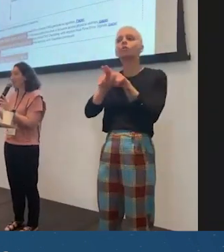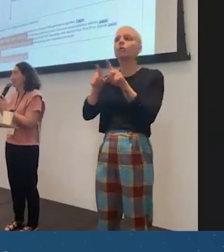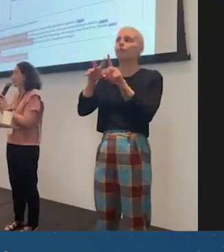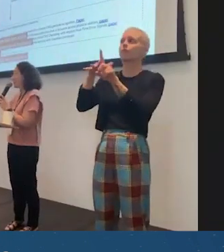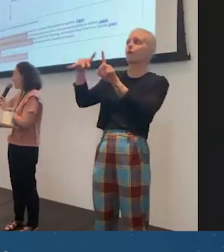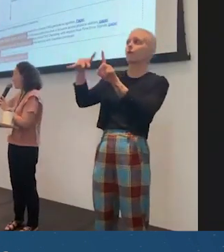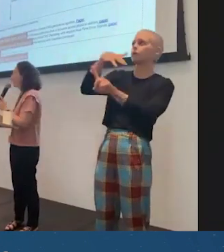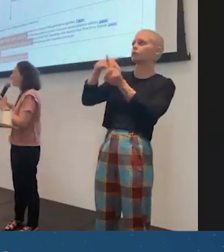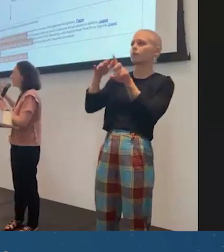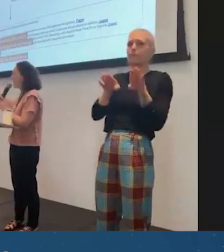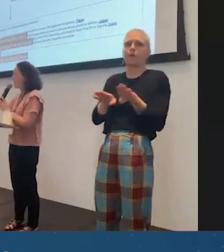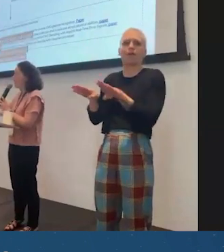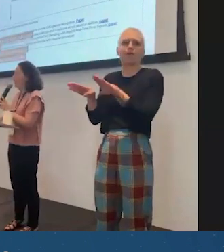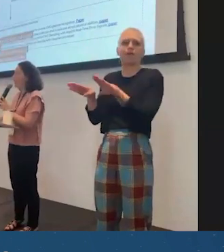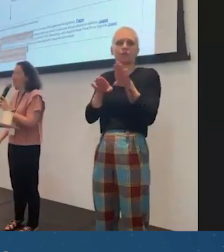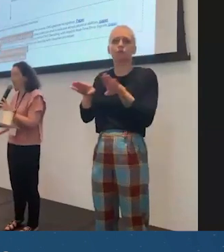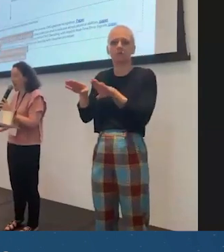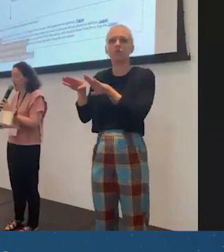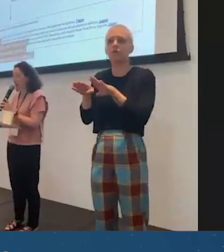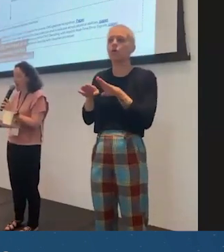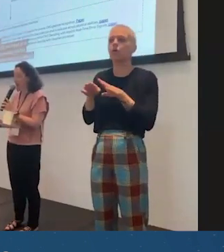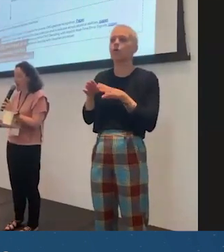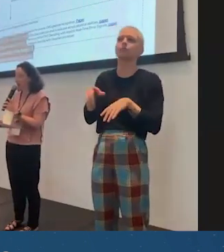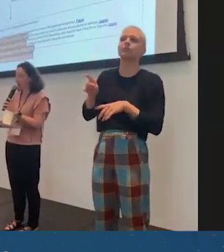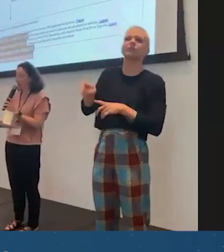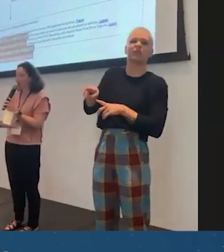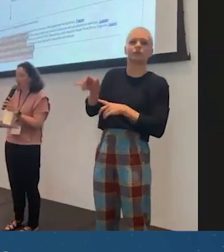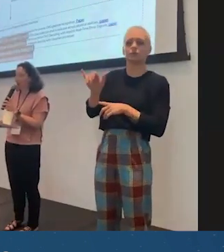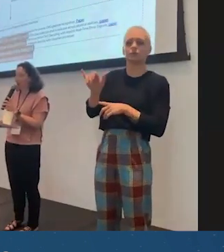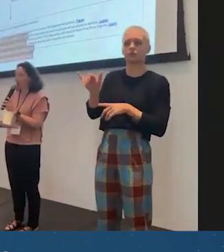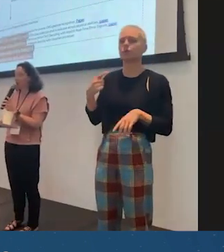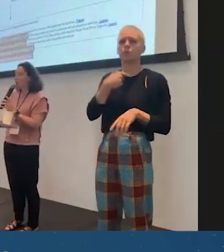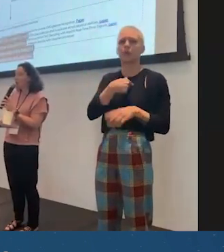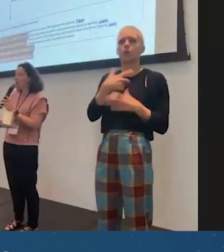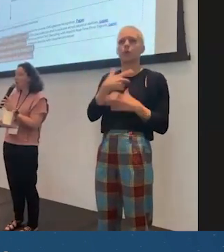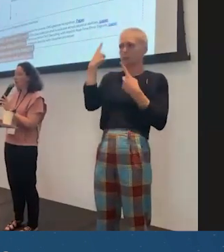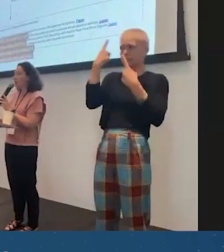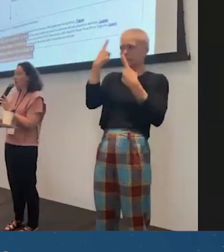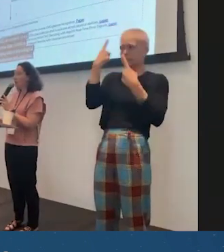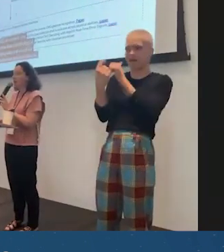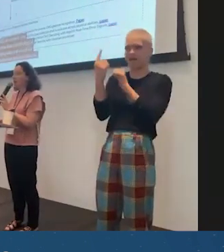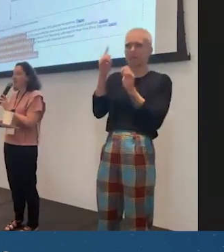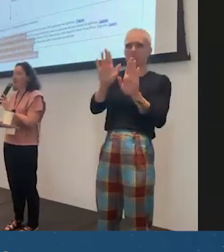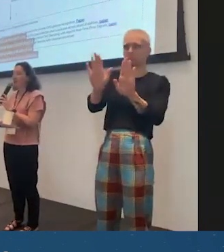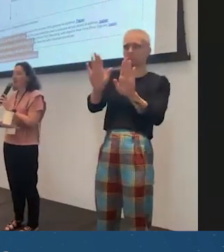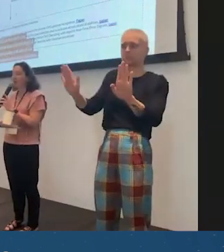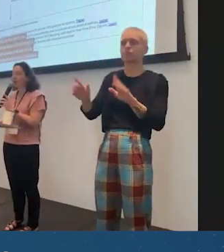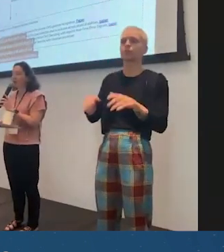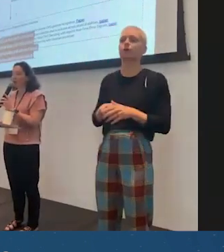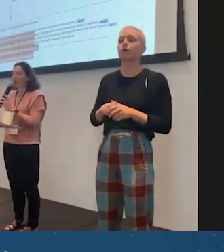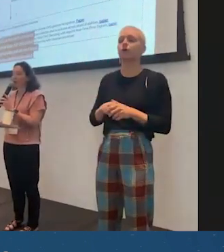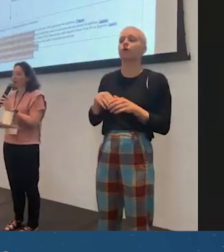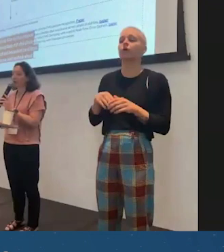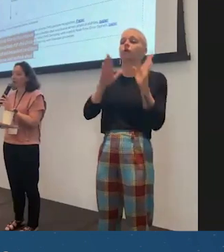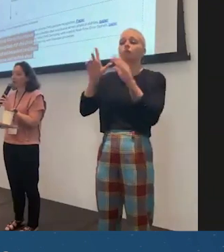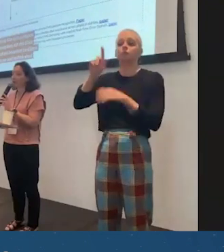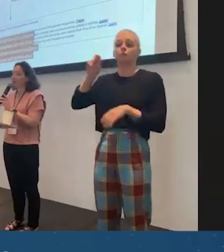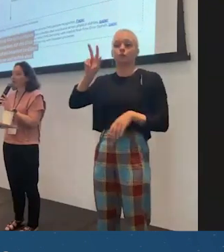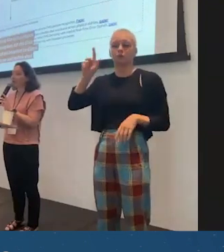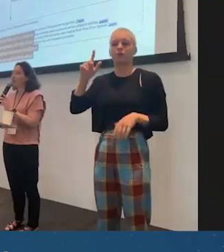because, again, we want to think about considering everyone here. In 2023, we engaged in three global roundtable discussions